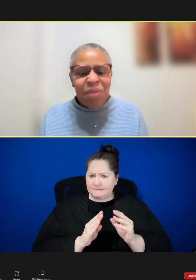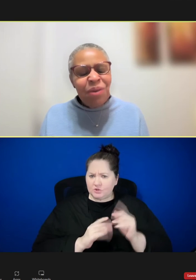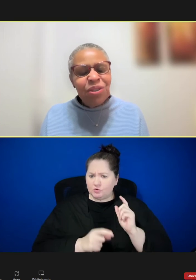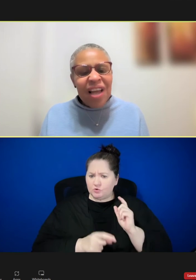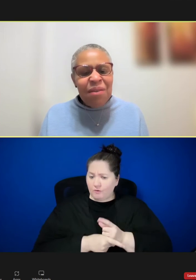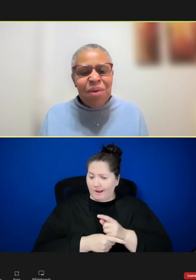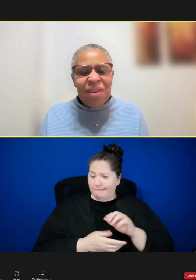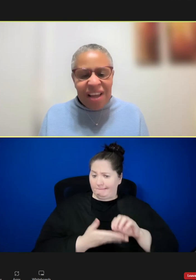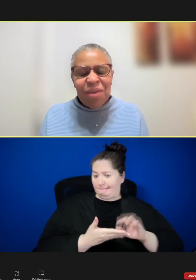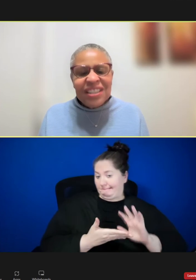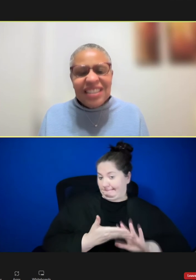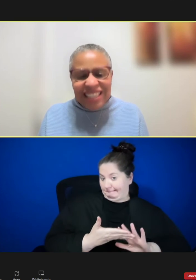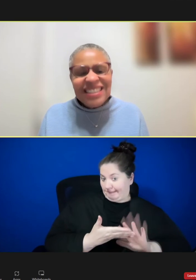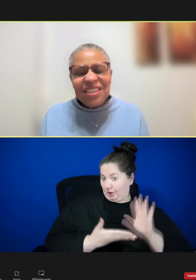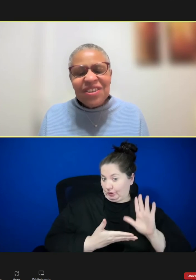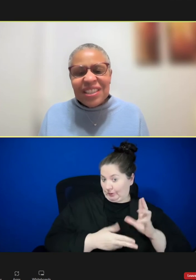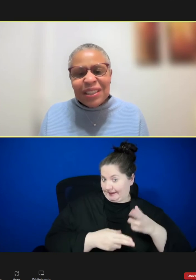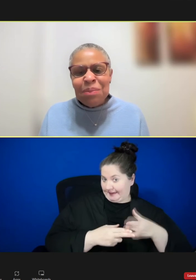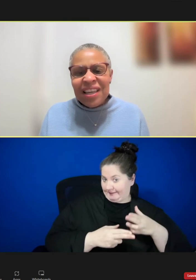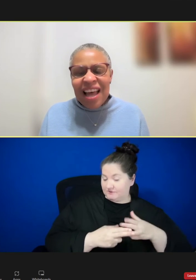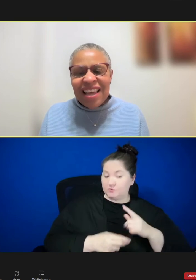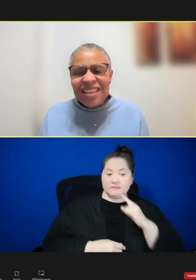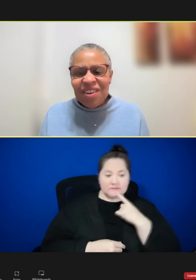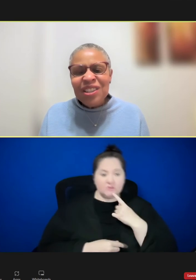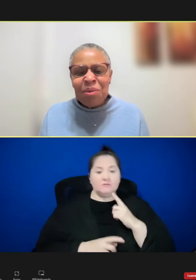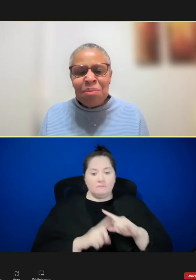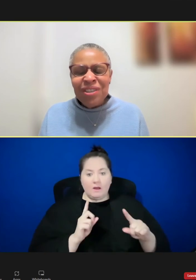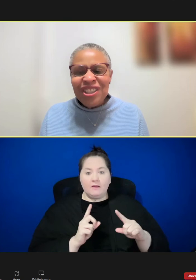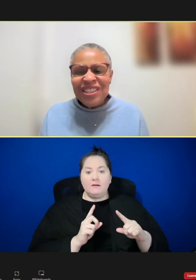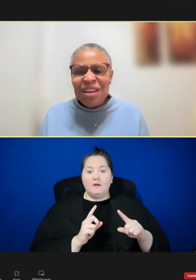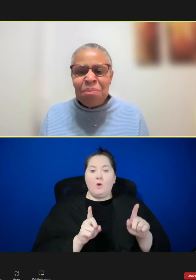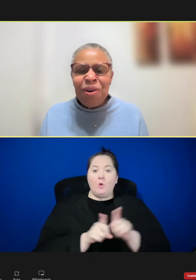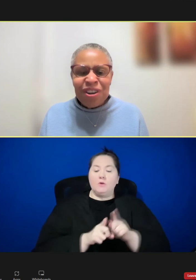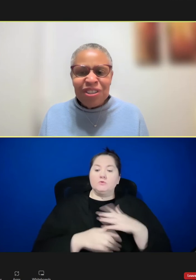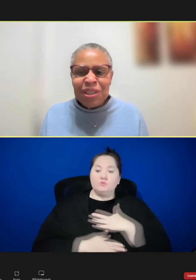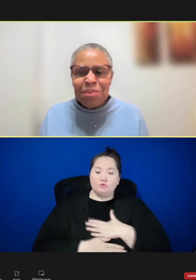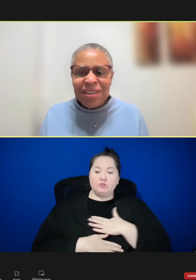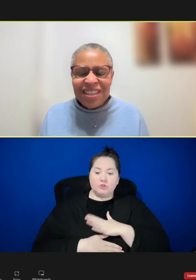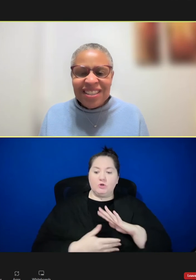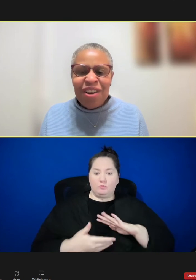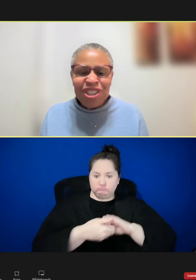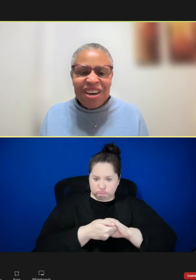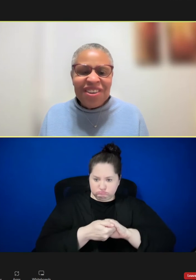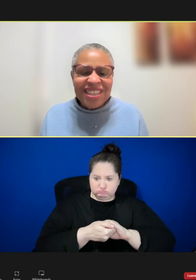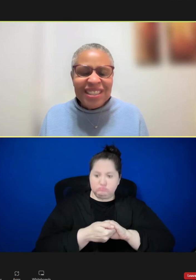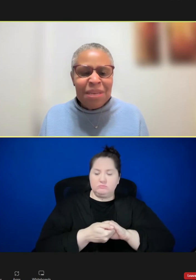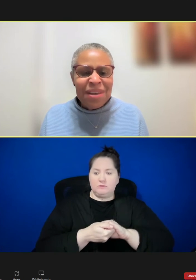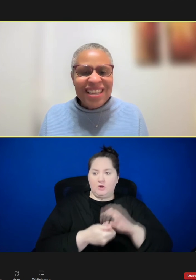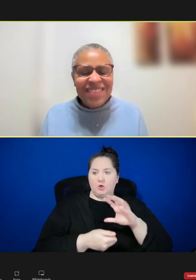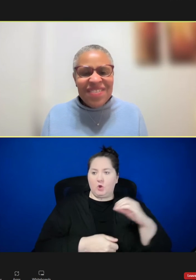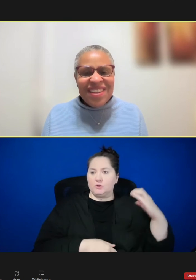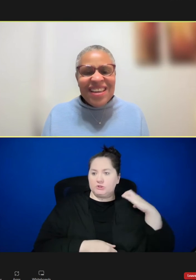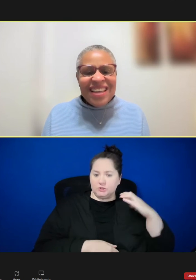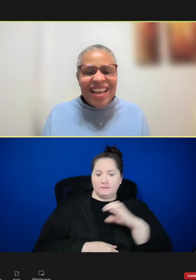I want to stay serious. But I also appreciate your partnership and co-chairing this committee.